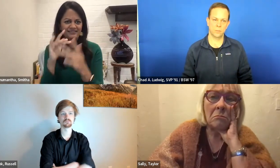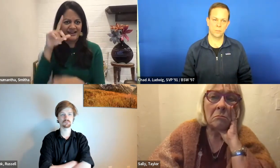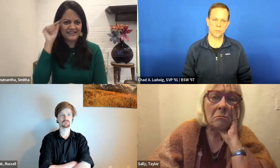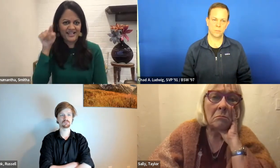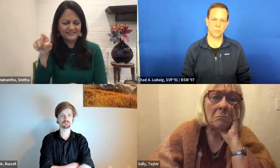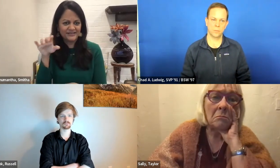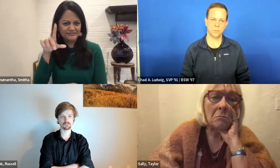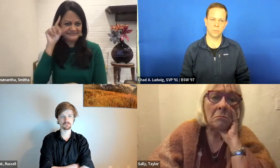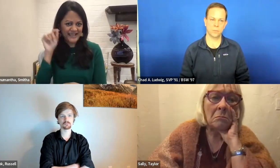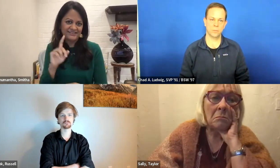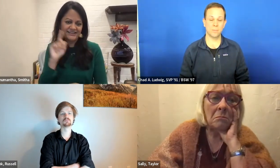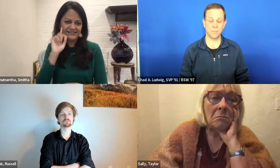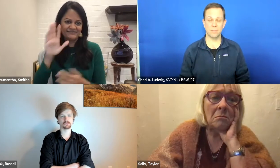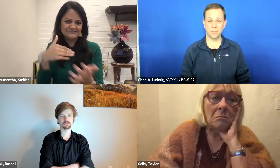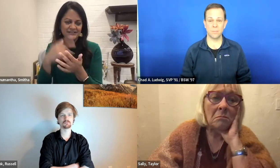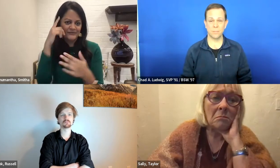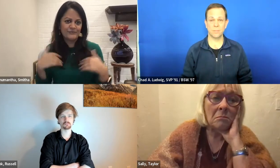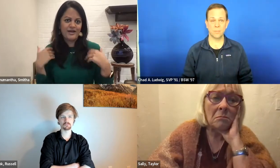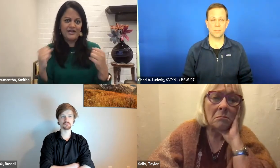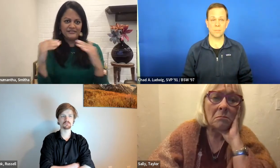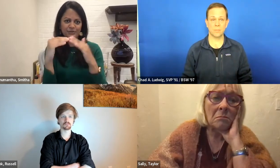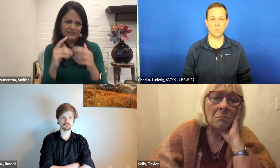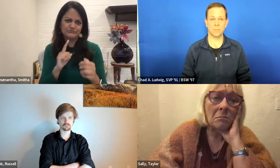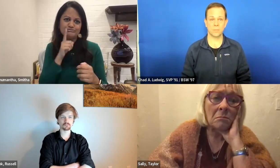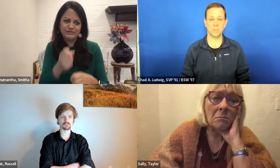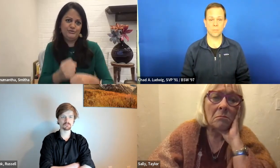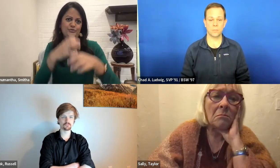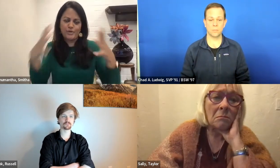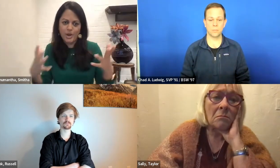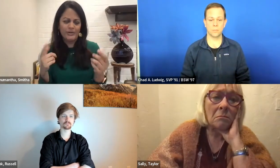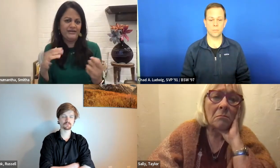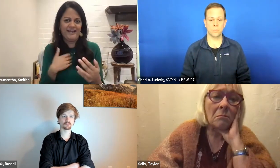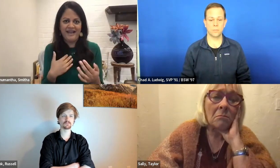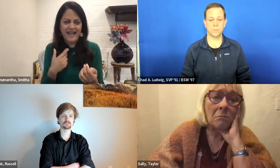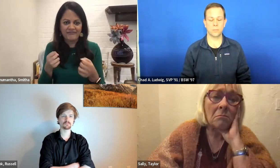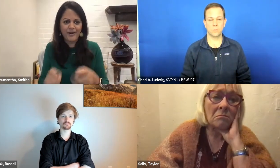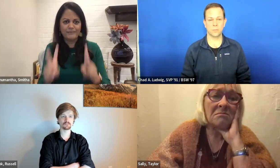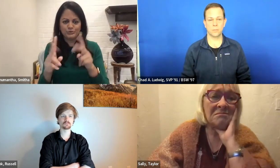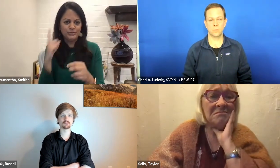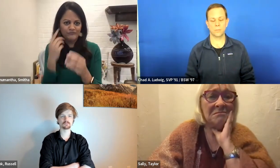maybe is there a-- Maybe they should reach out to Gallaudet University, their, you know, Center for Deaf Health Equity,